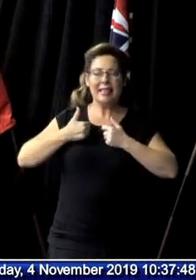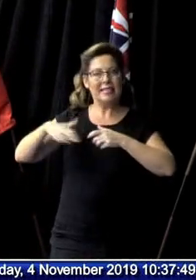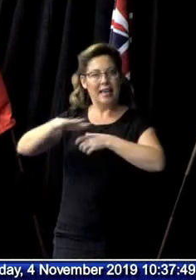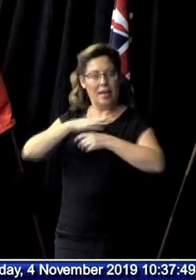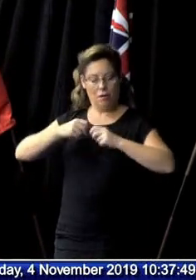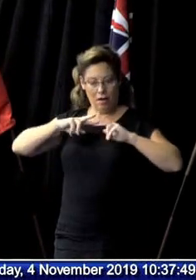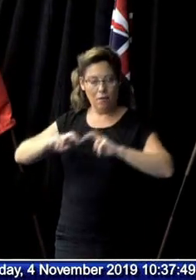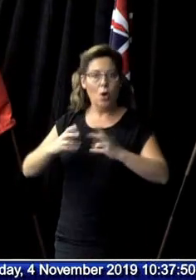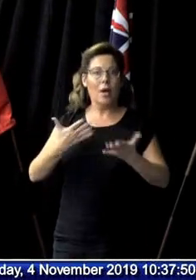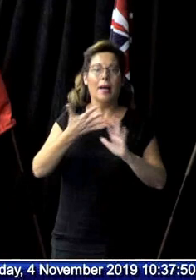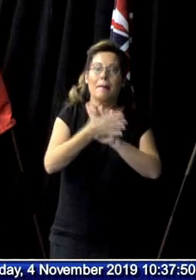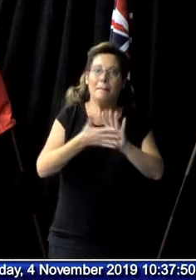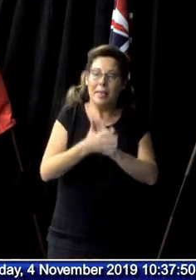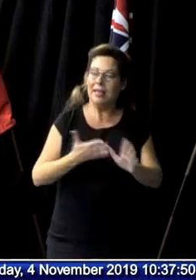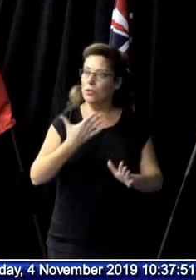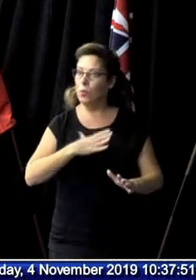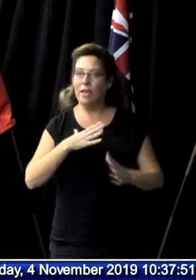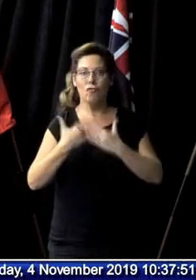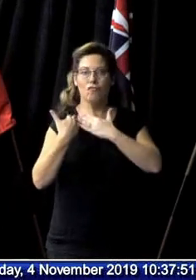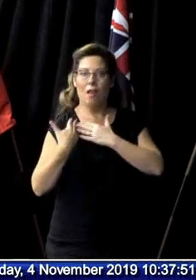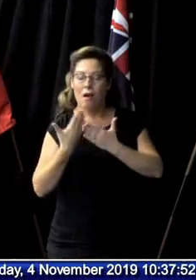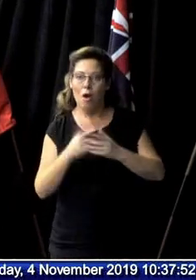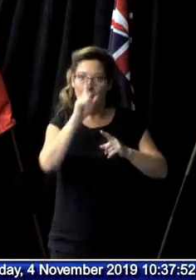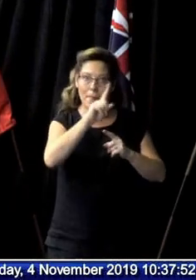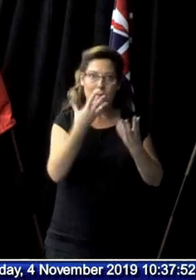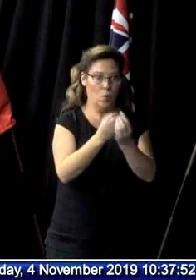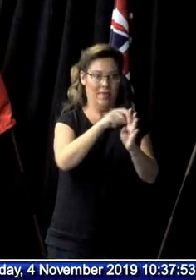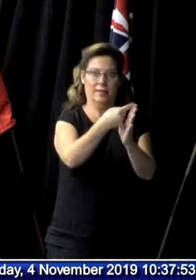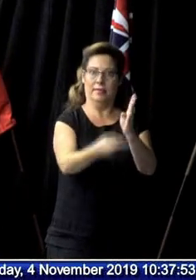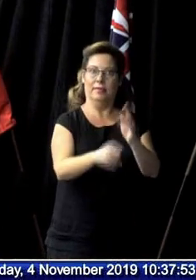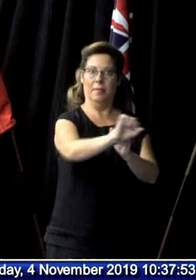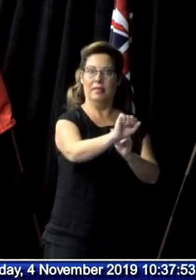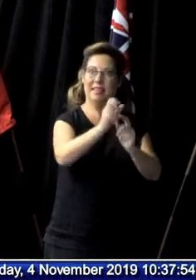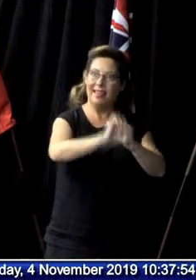families, their advocates to engage with the Commission and tell their stories.